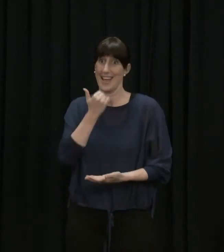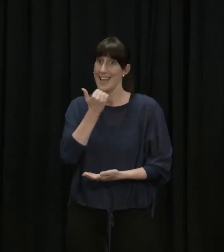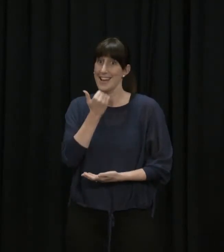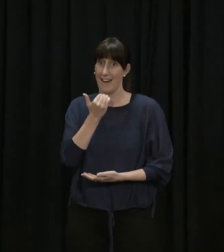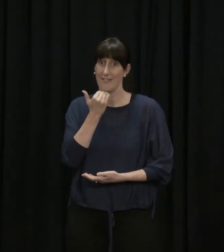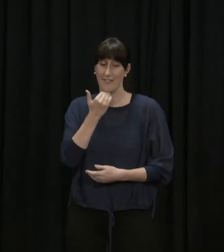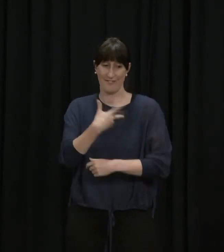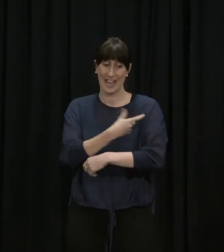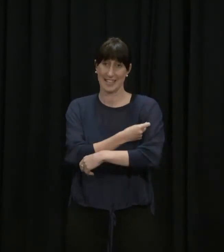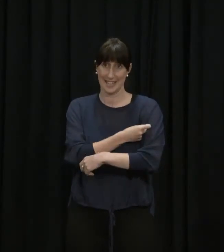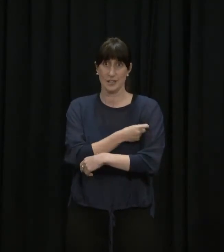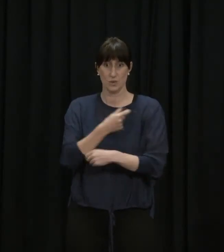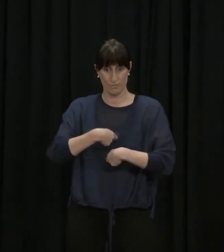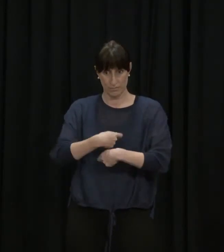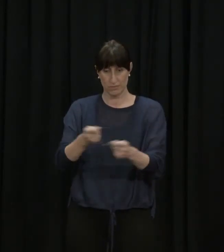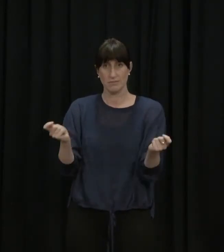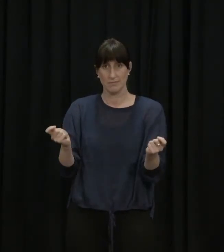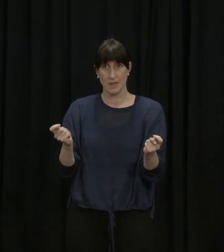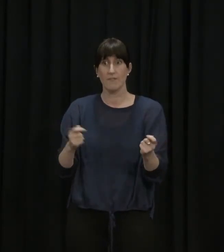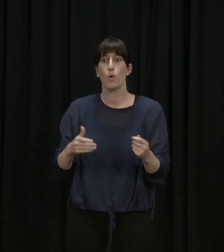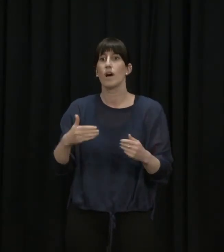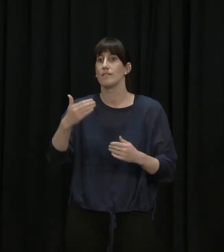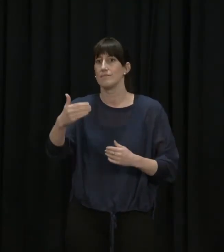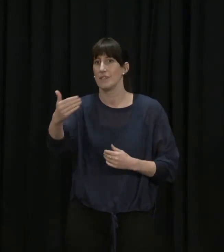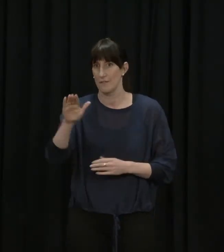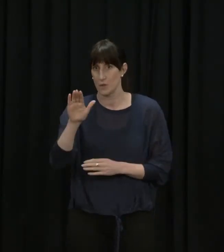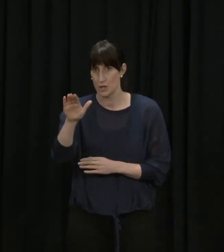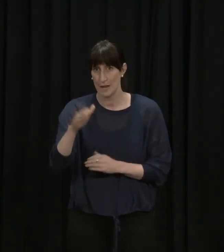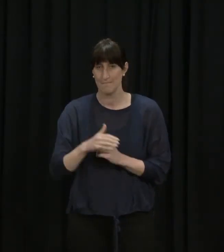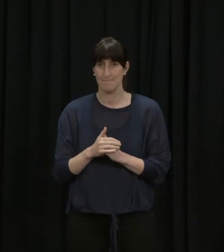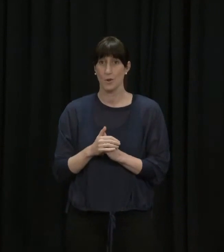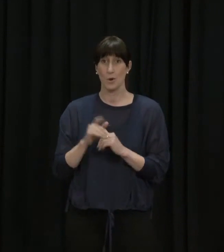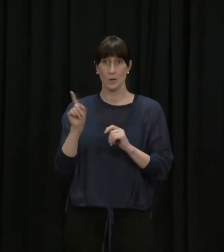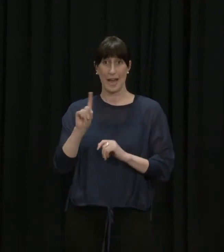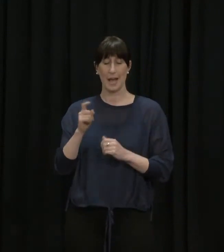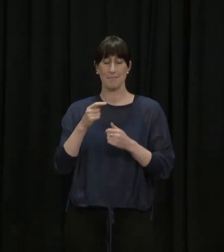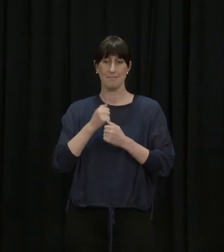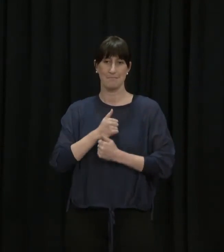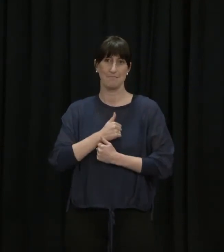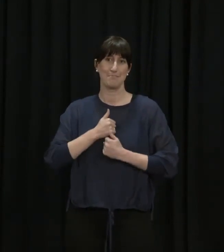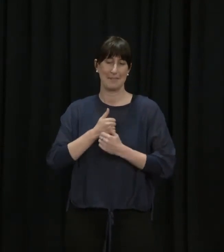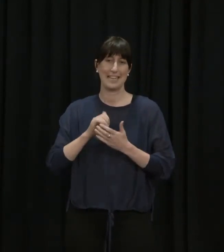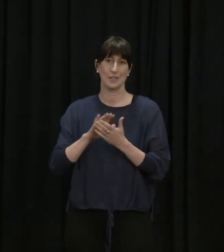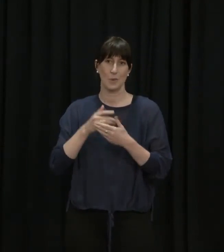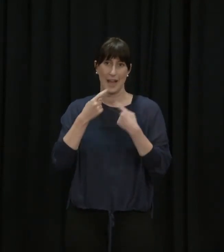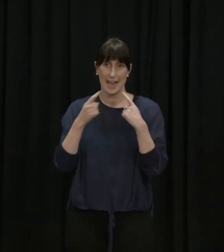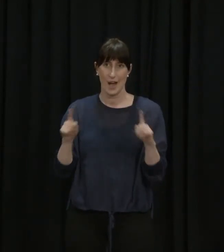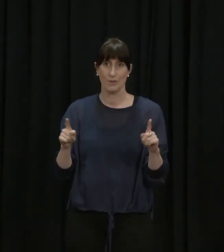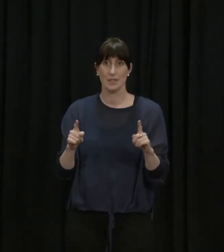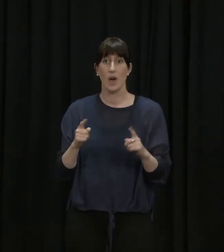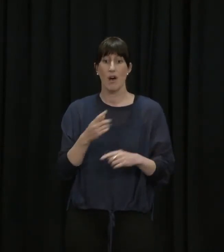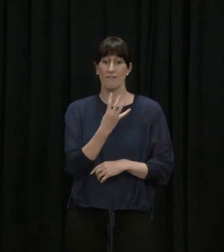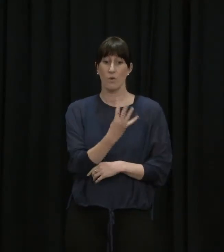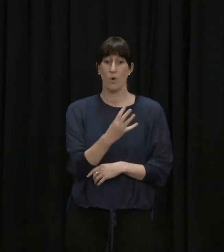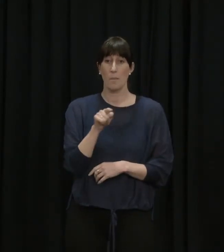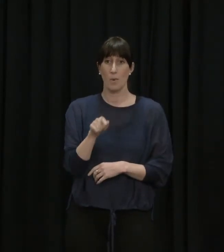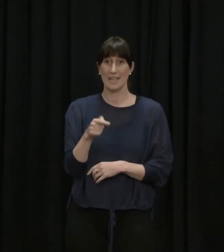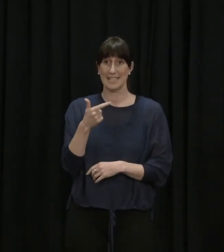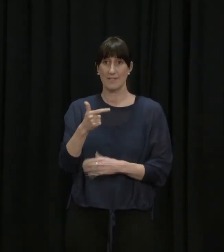protected from COVID-19. We want to ensure we have enough vaccine to keep everyone protected who is becoming